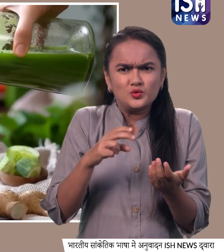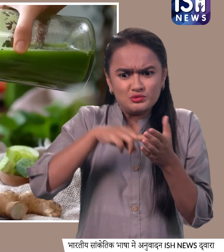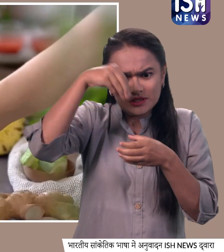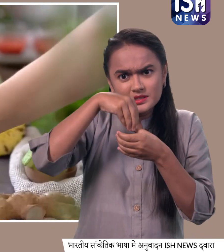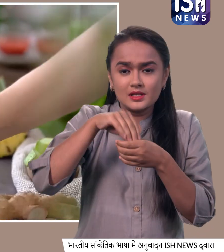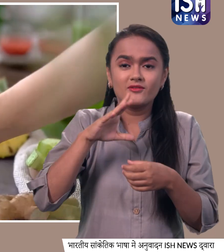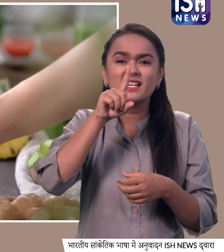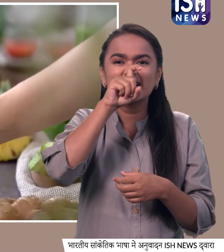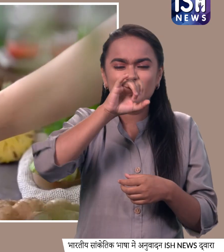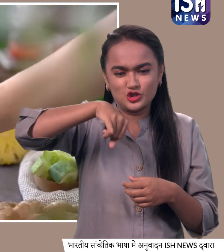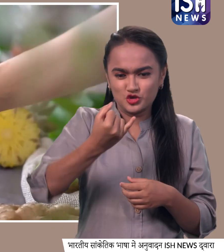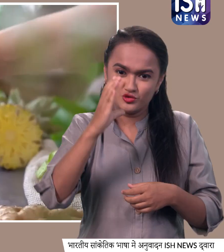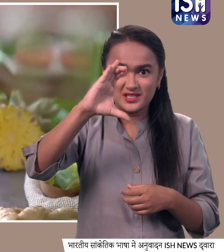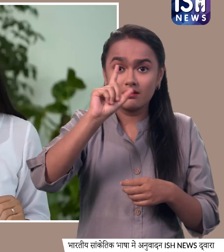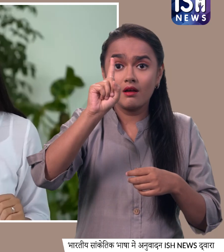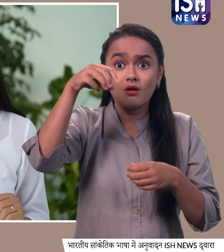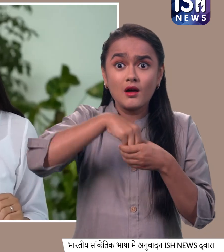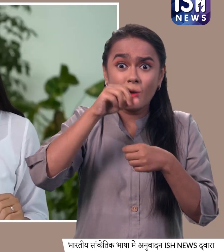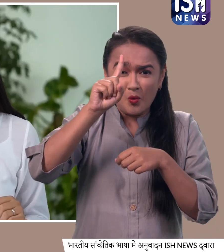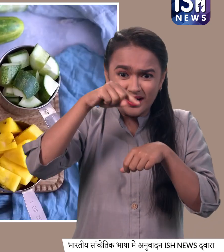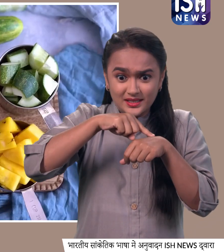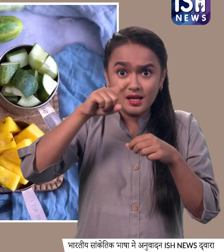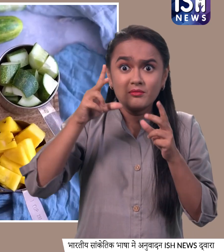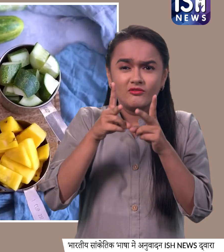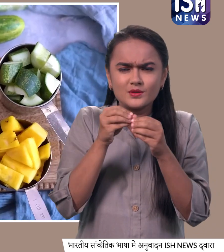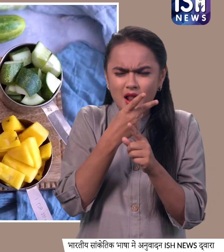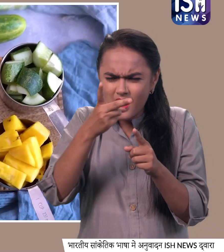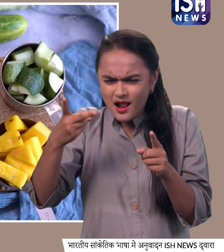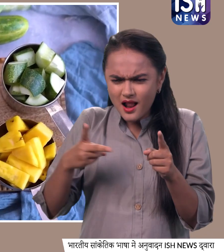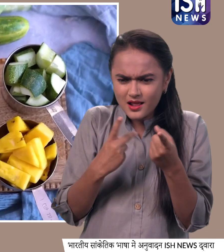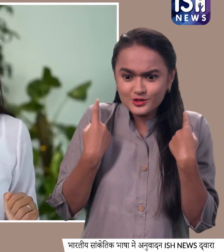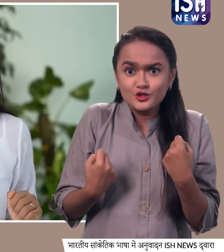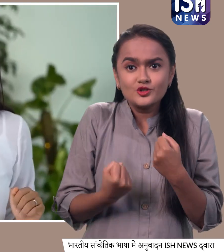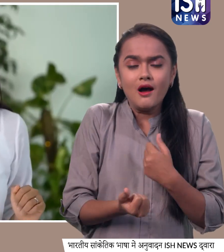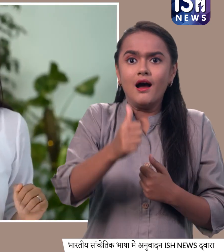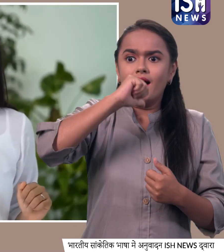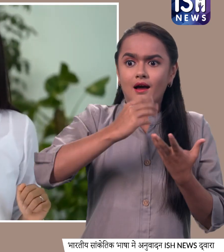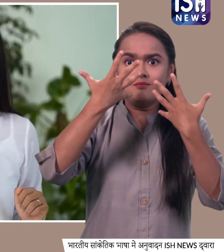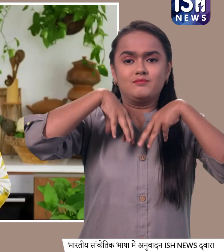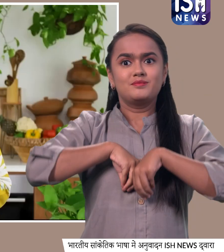1 glass of green juice gives you the nutrients of so many fruits & veggies